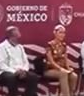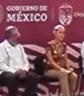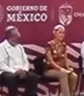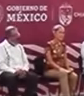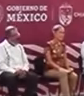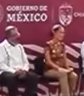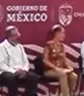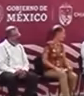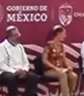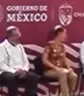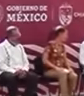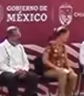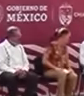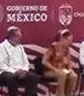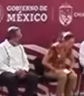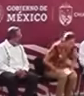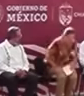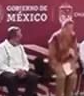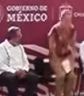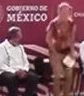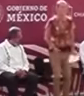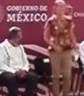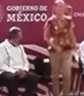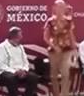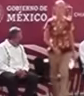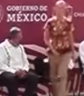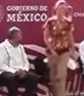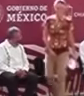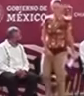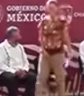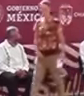below. Mexicans, Dr. Claudia